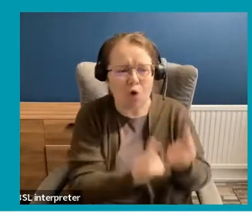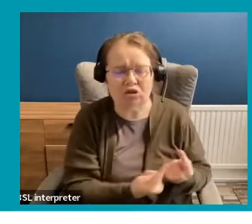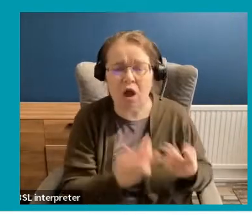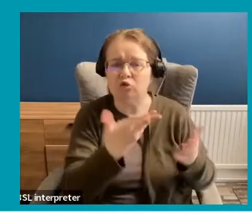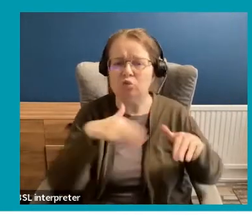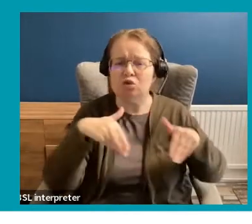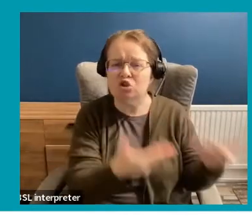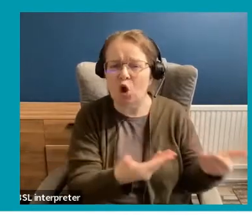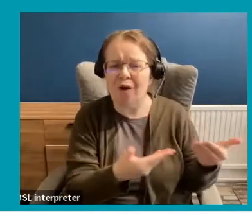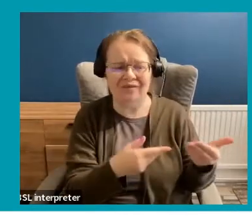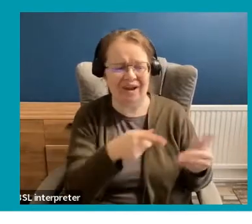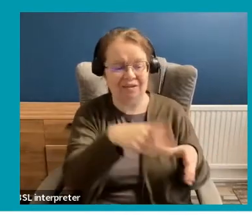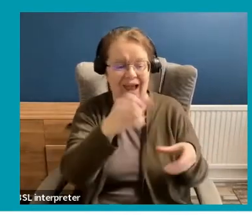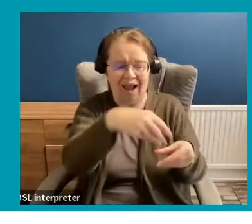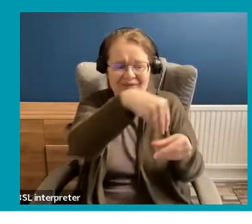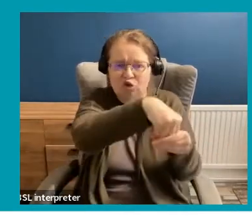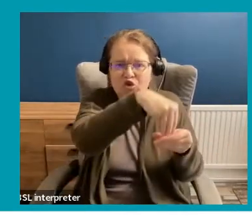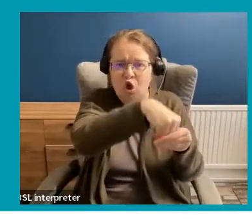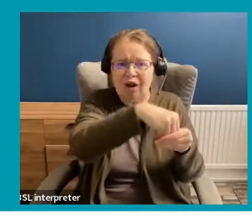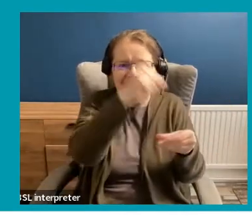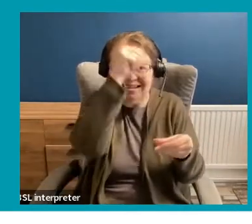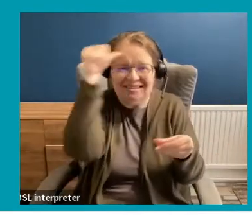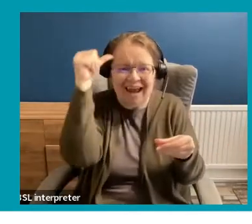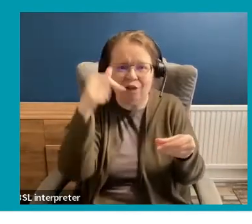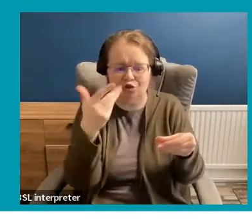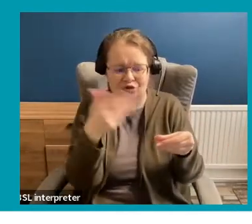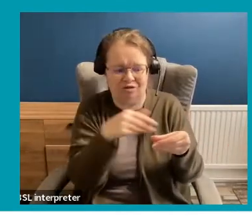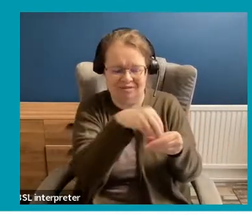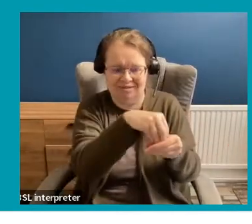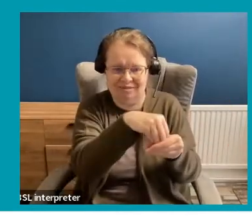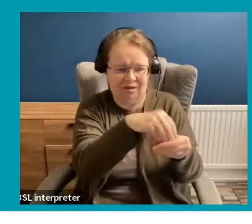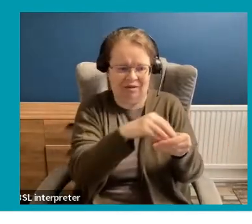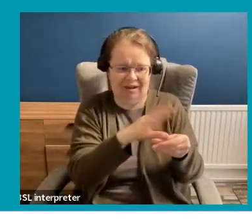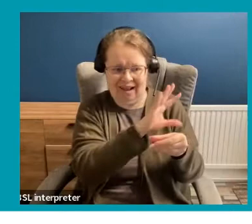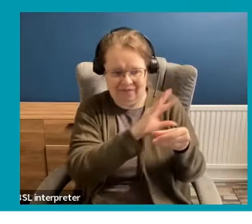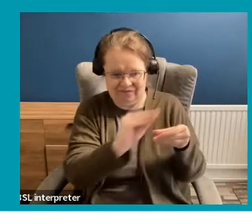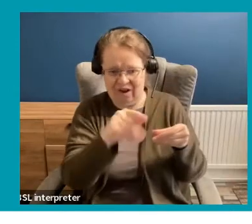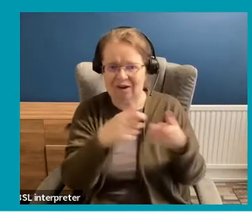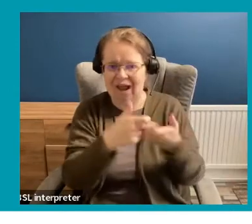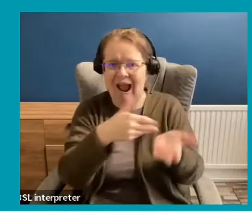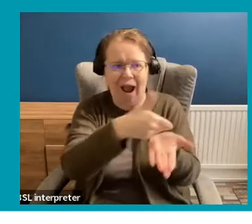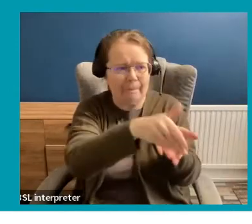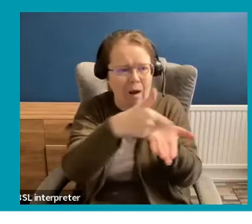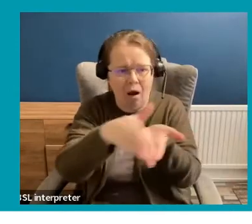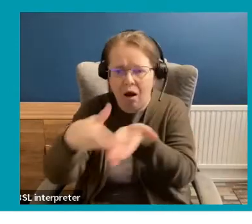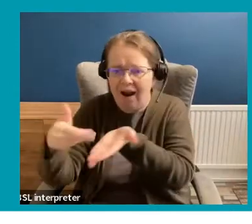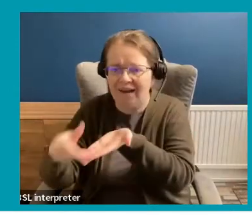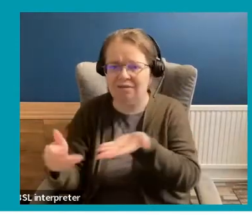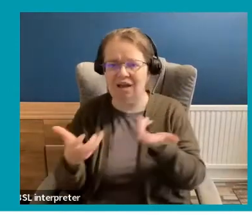internal intelligence will inform how we produce, how